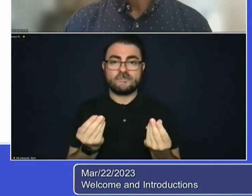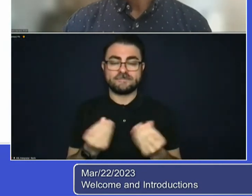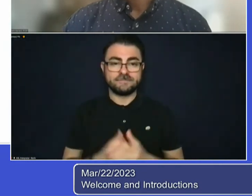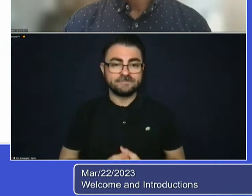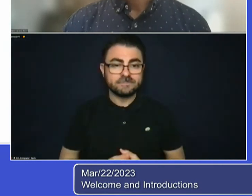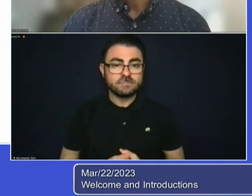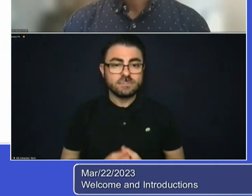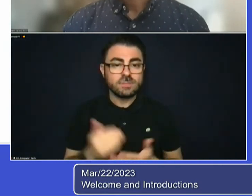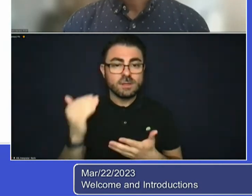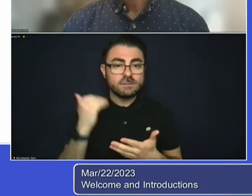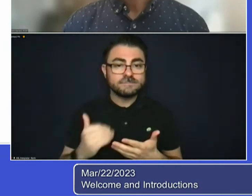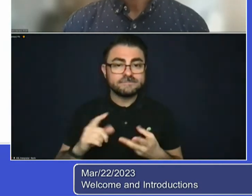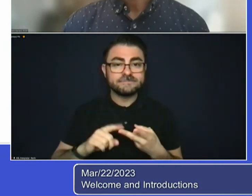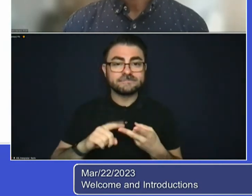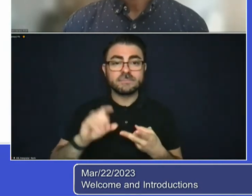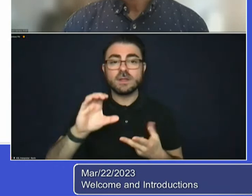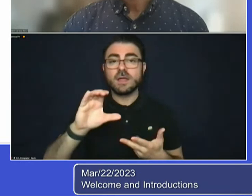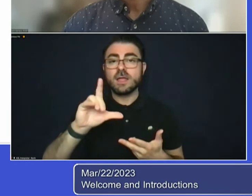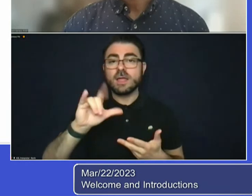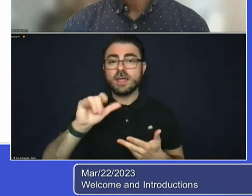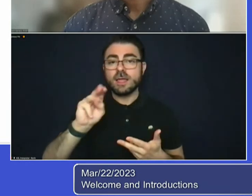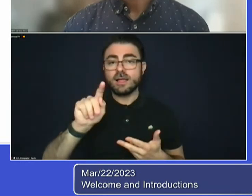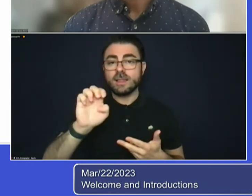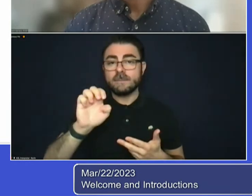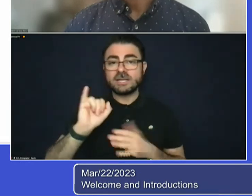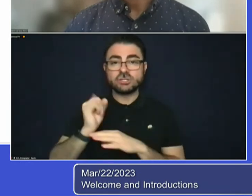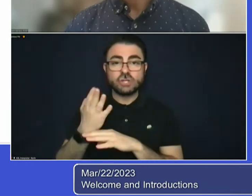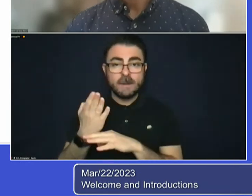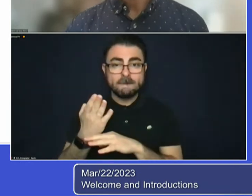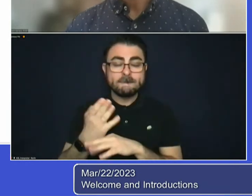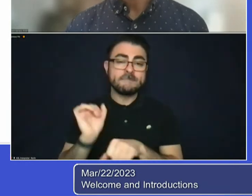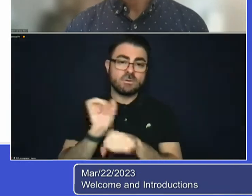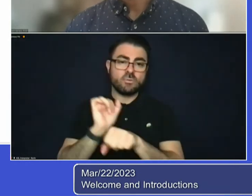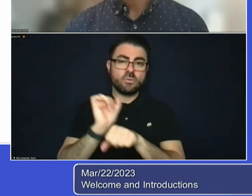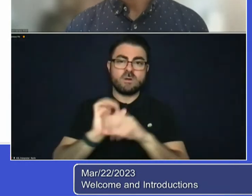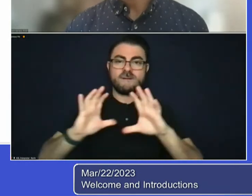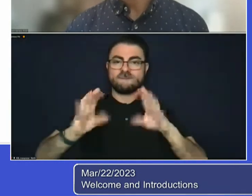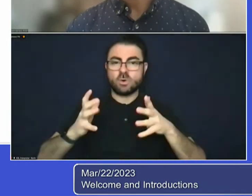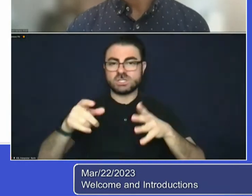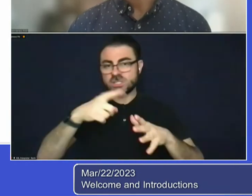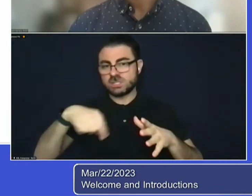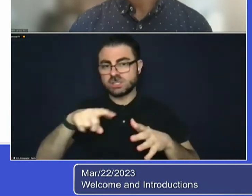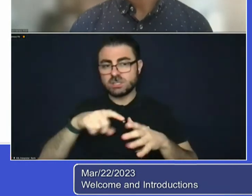TO TRAP MORE CARBON IN THE